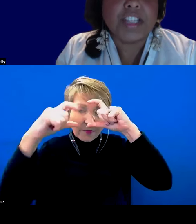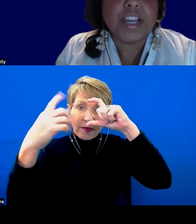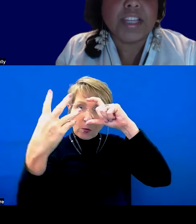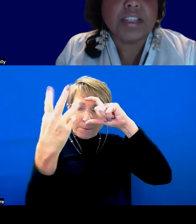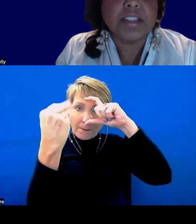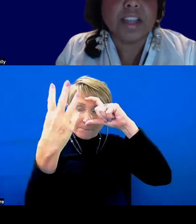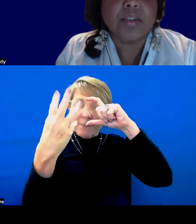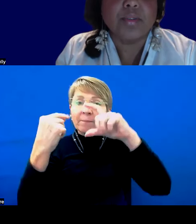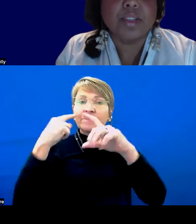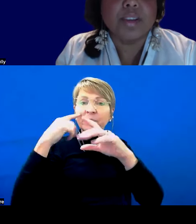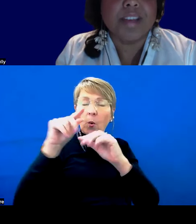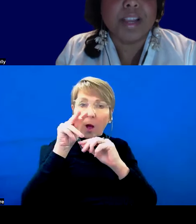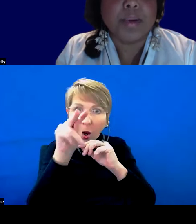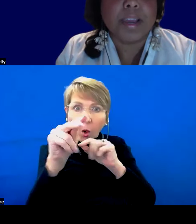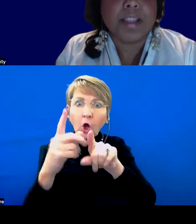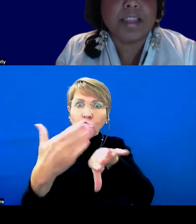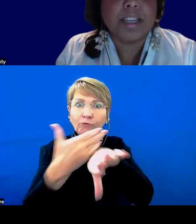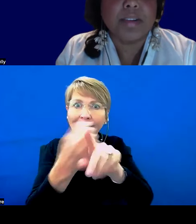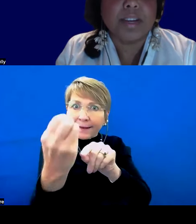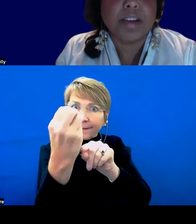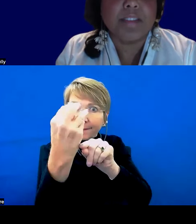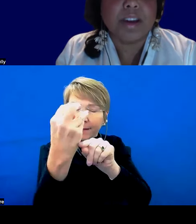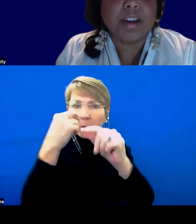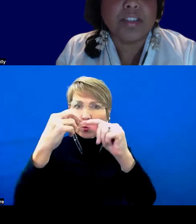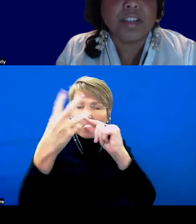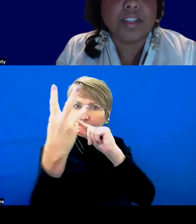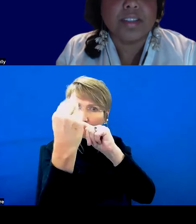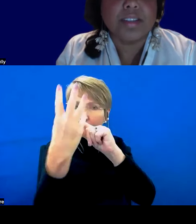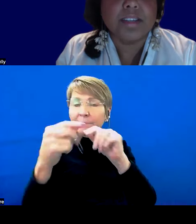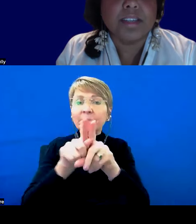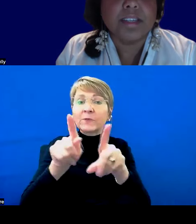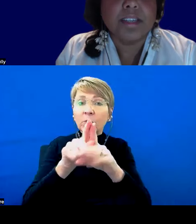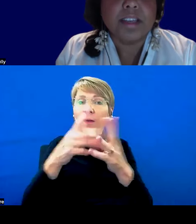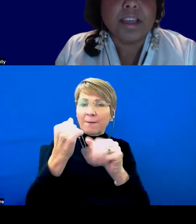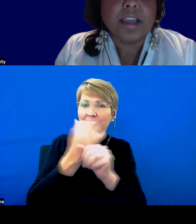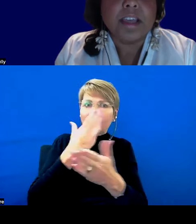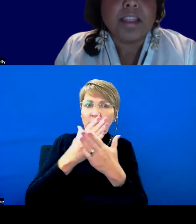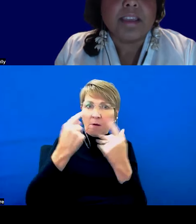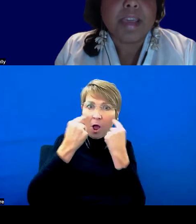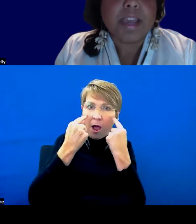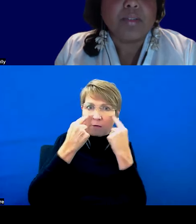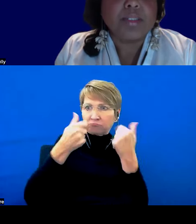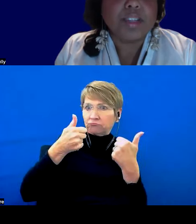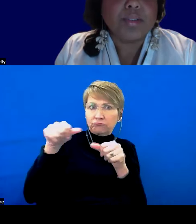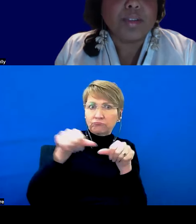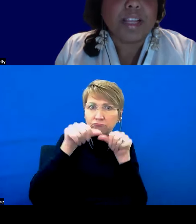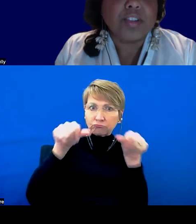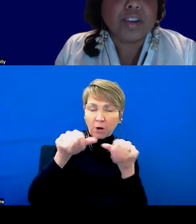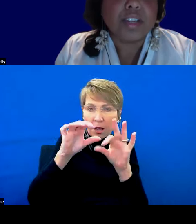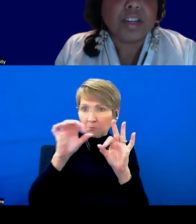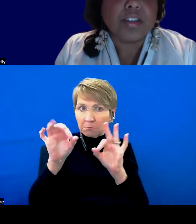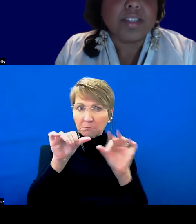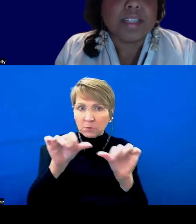changes and also evaluate the integrity of the eye structures. They may also do electro diagnostic